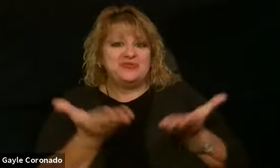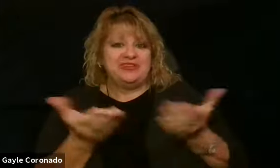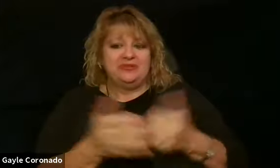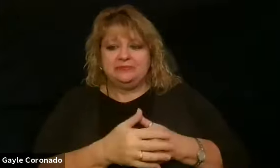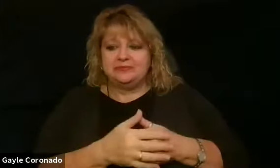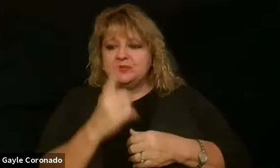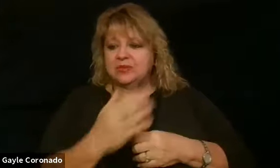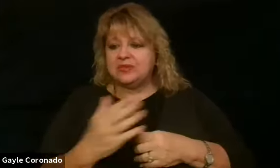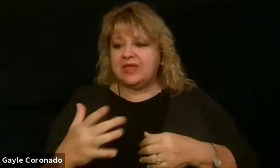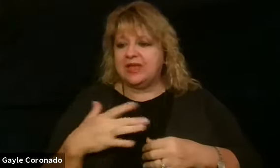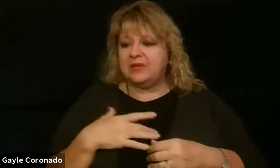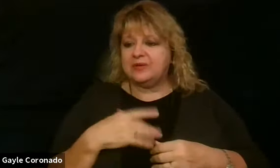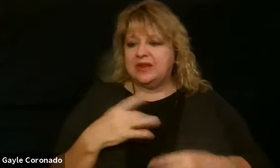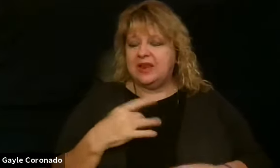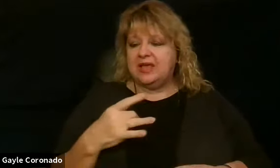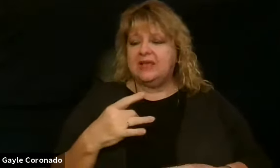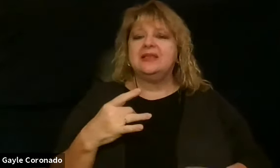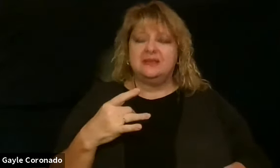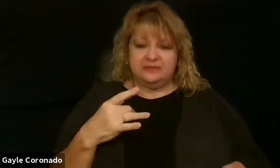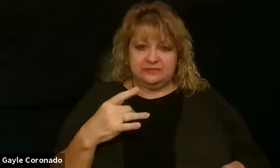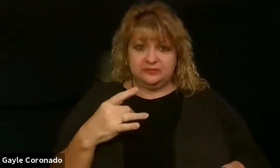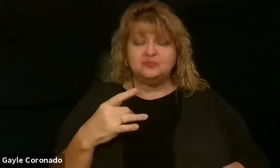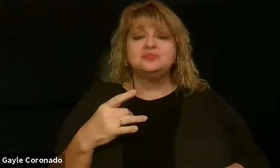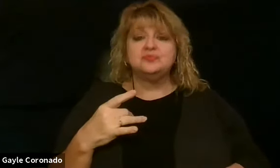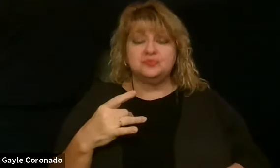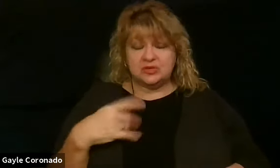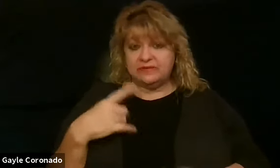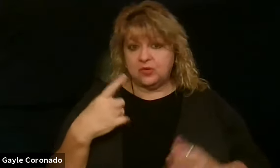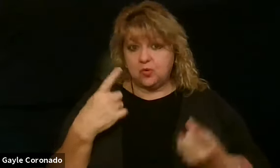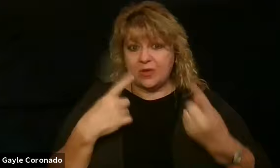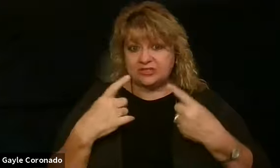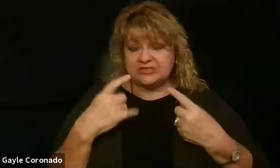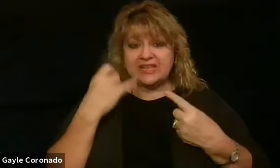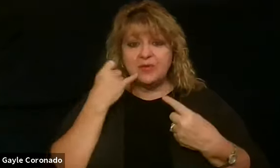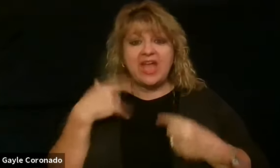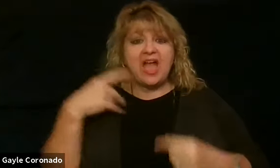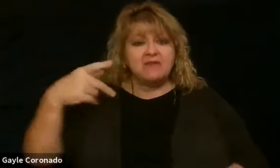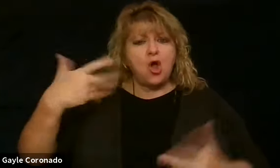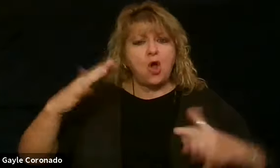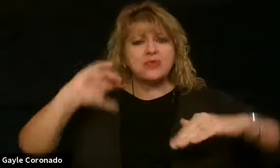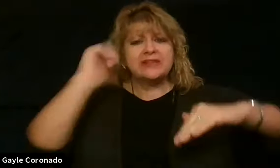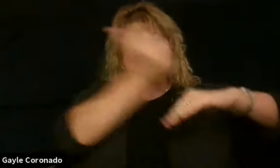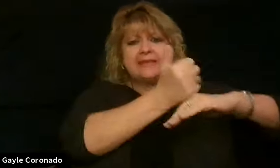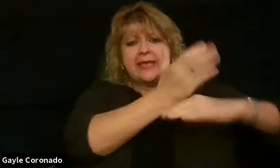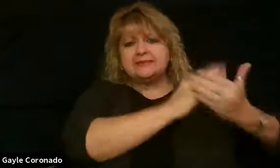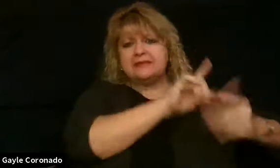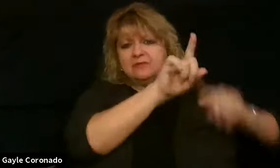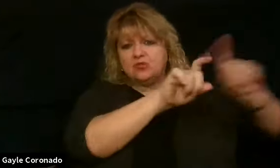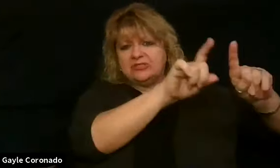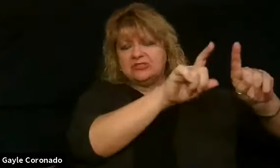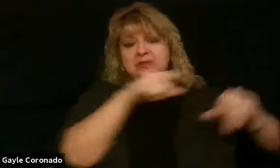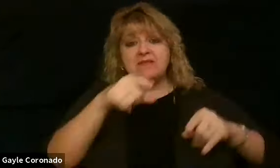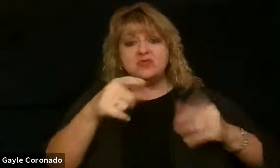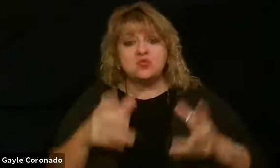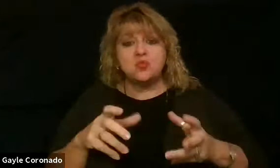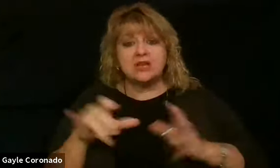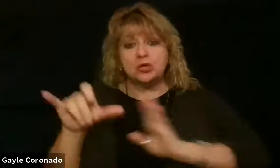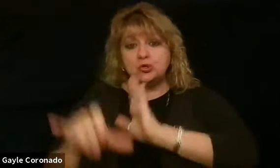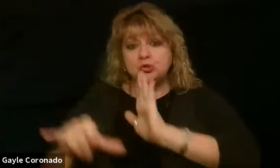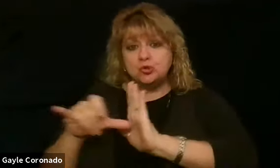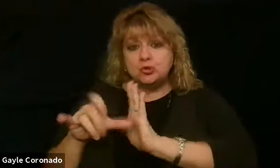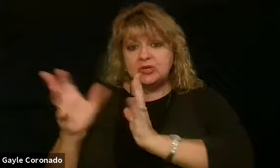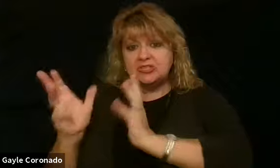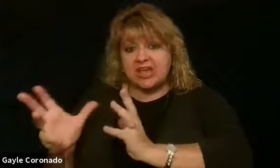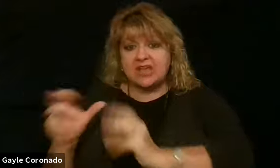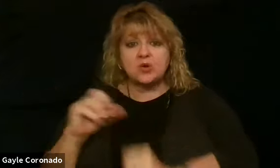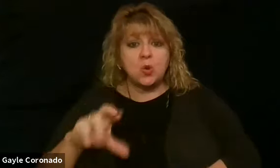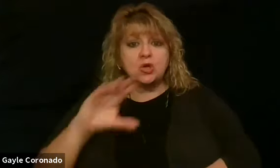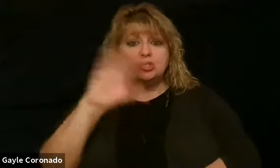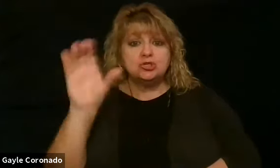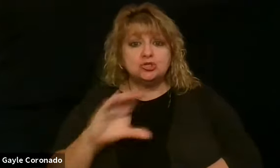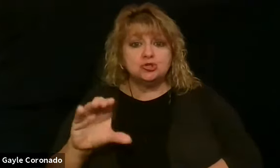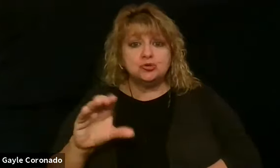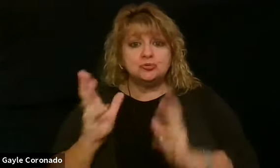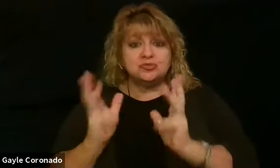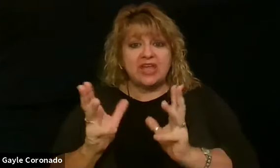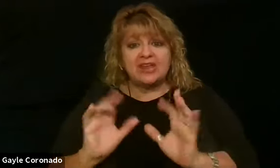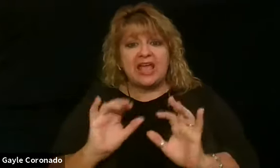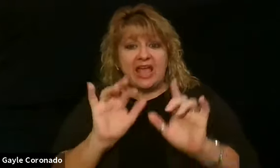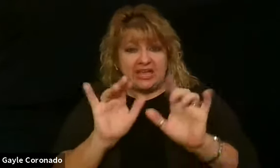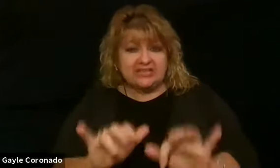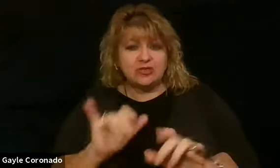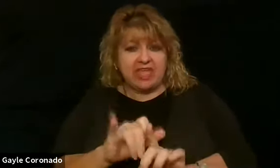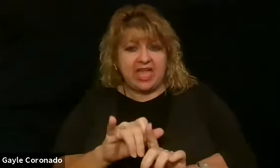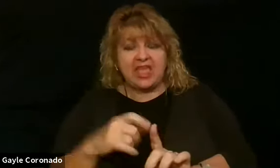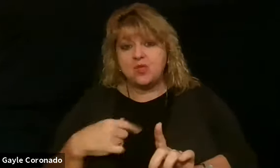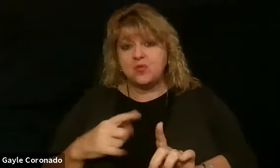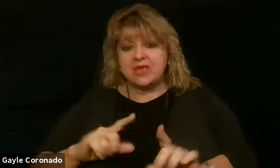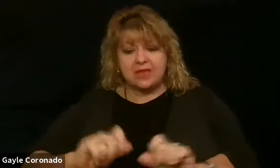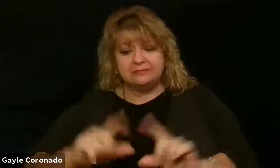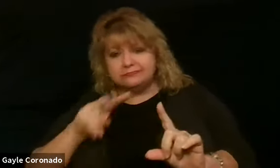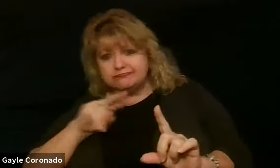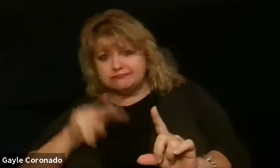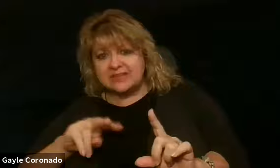One thing that I would like to mention, is we do have some preset questions but if anyone in the audience has any questions whether that's via YouTube chat or zoom chat, please send a man and we may answer them live as well, or go to staff will be keeping